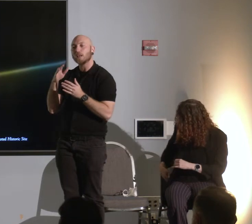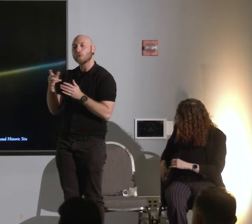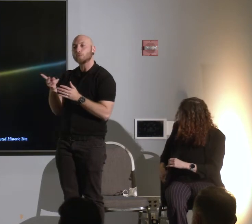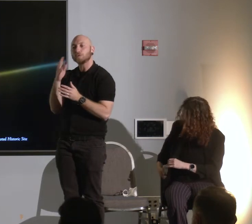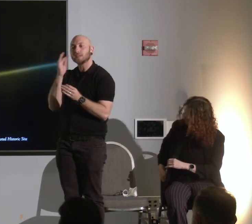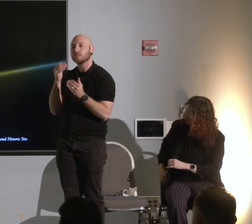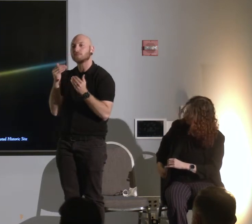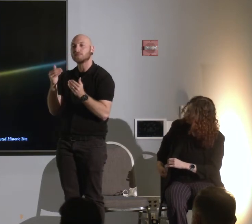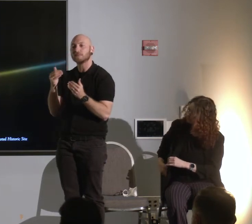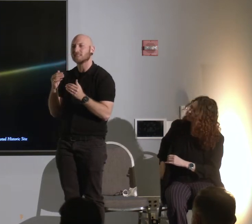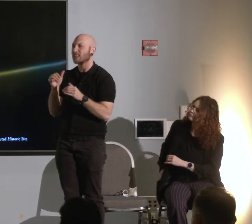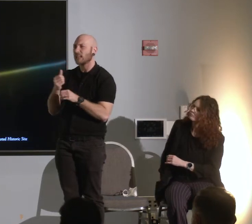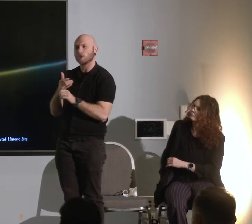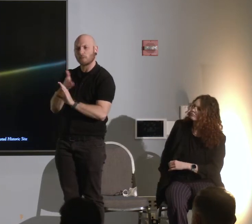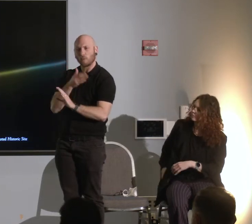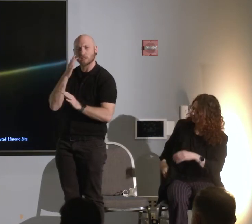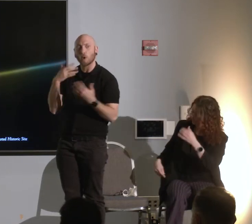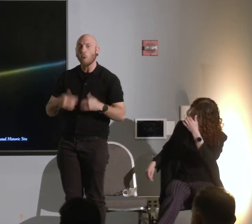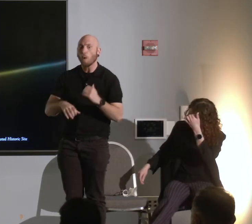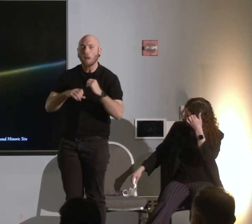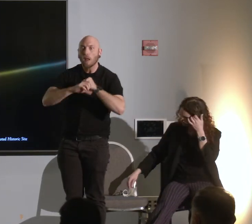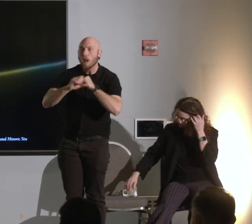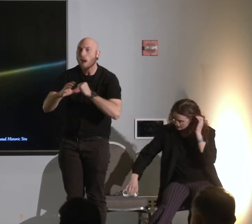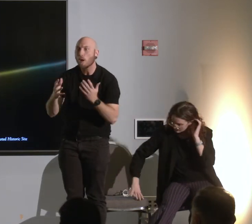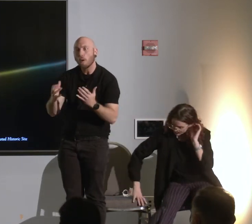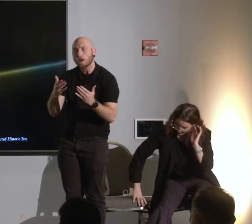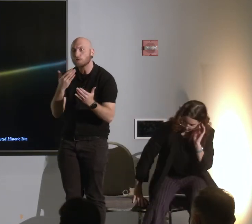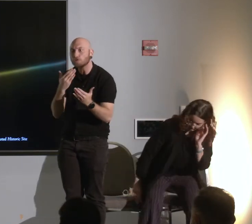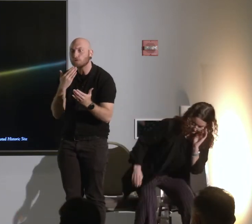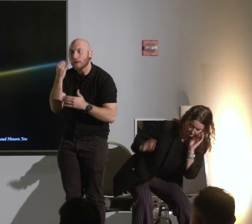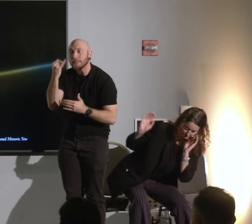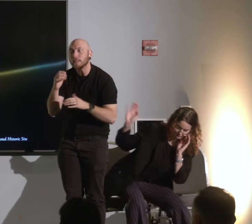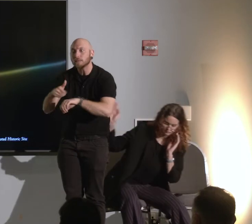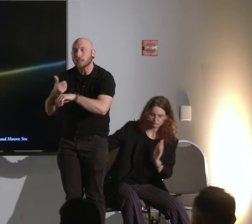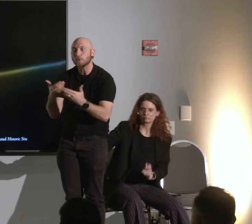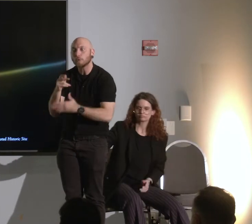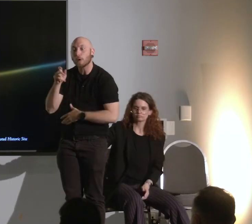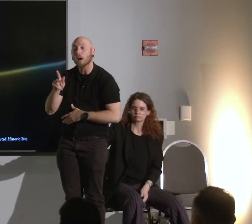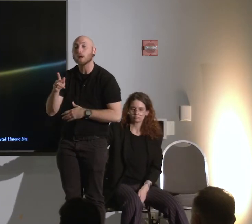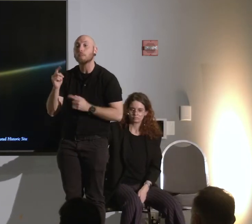New York more than a decade earlier. But a key flexion point had been the passage by the New York state legislature of